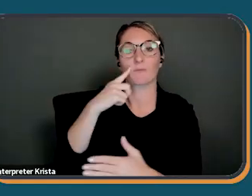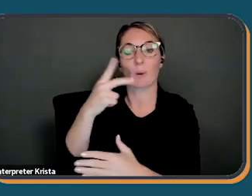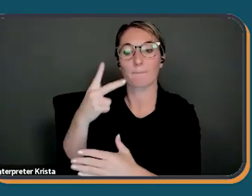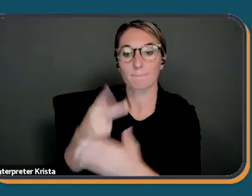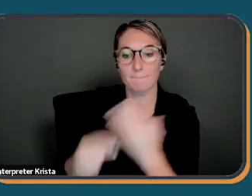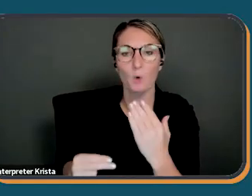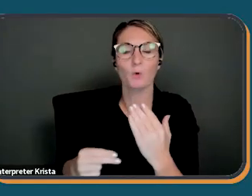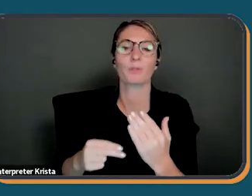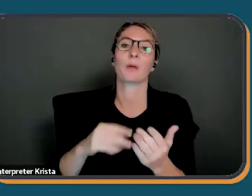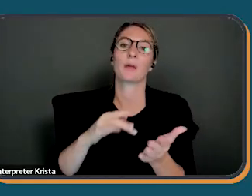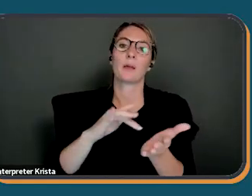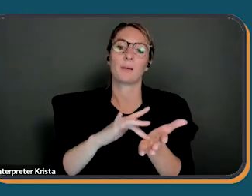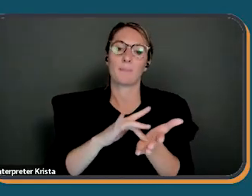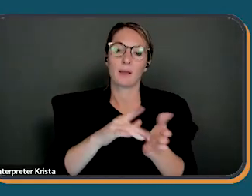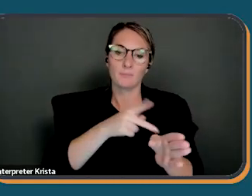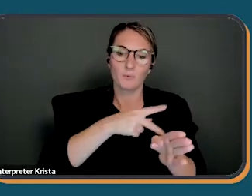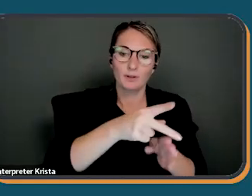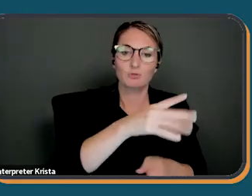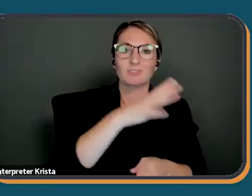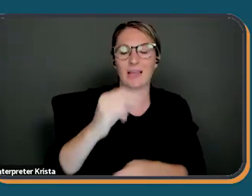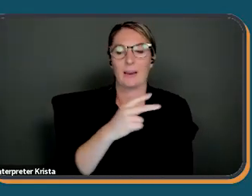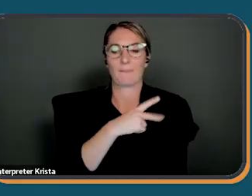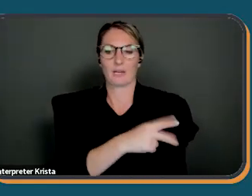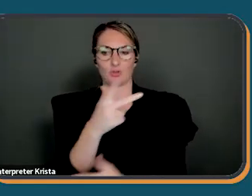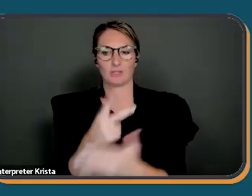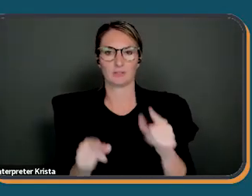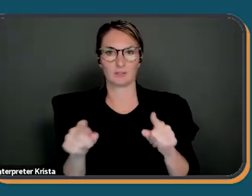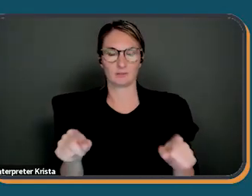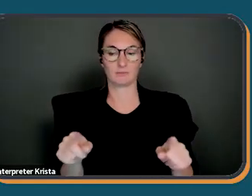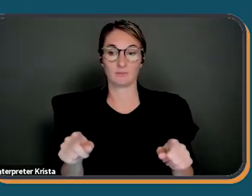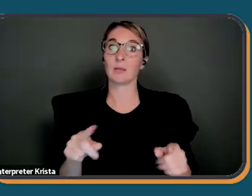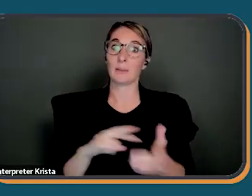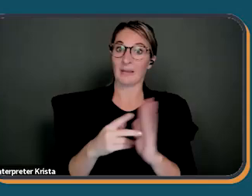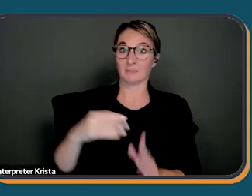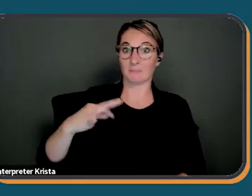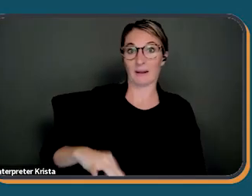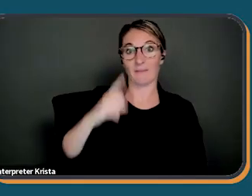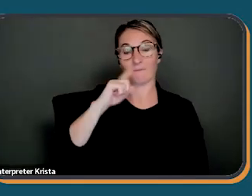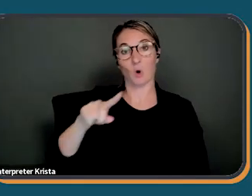But these changes don't just benefit people with disabilities, they also can improve care for everyone,